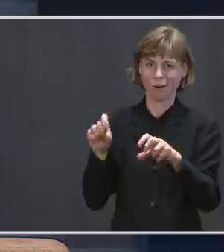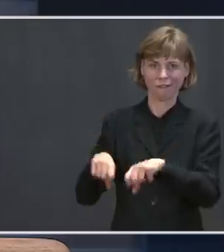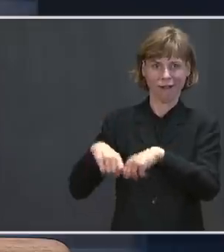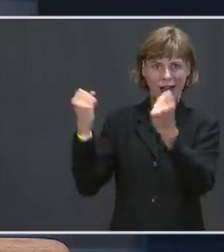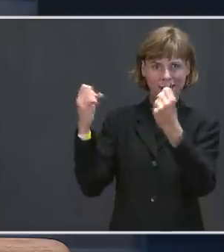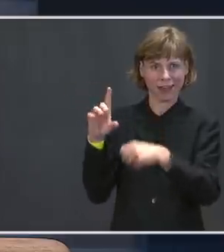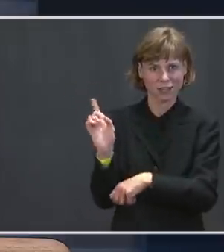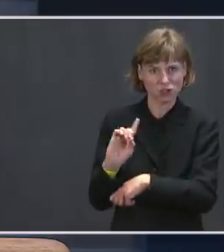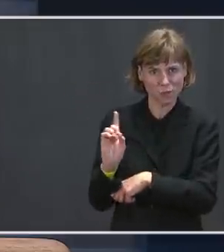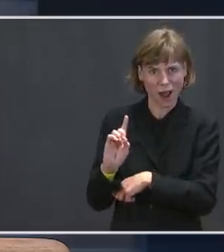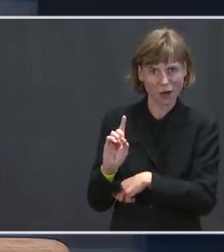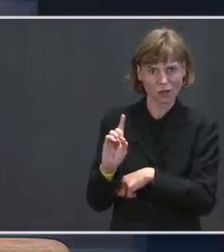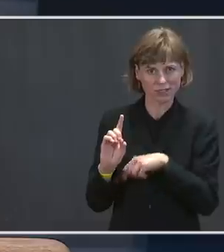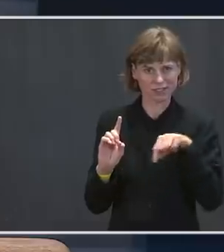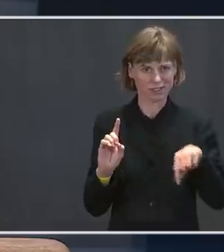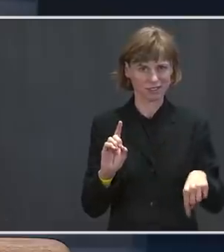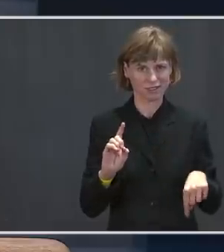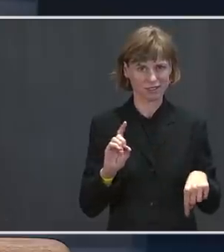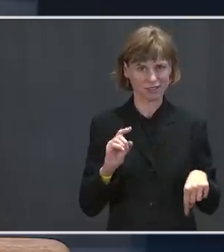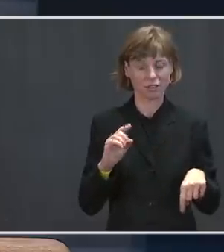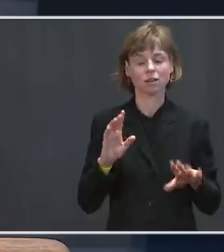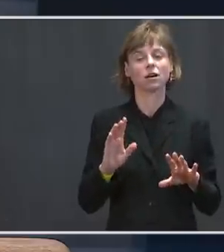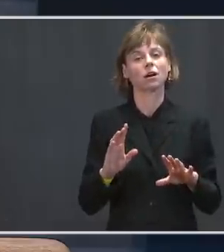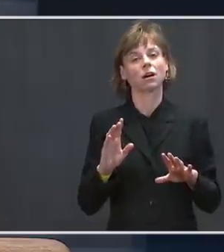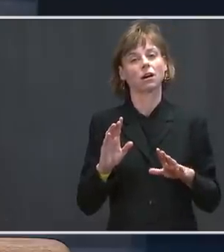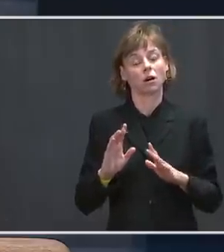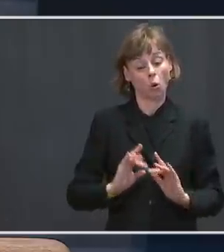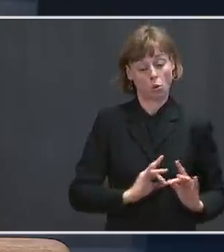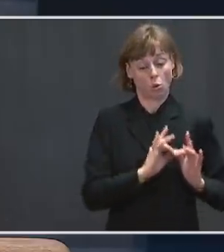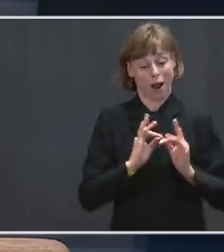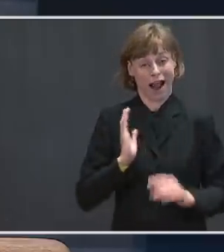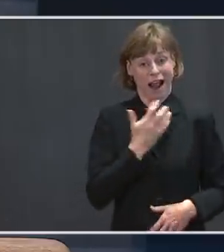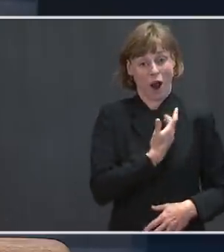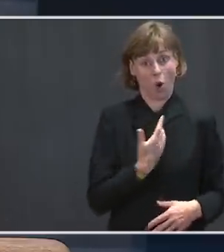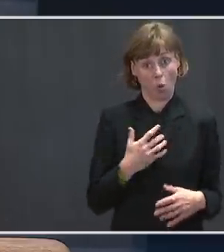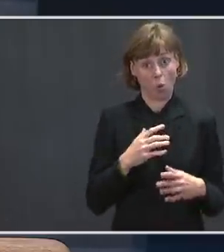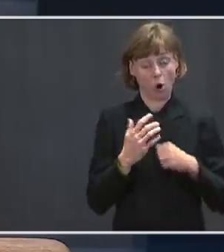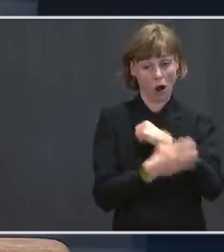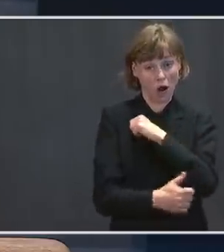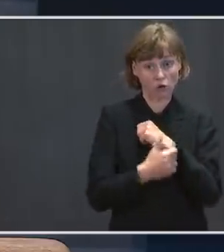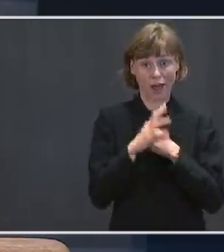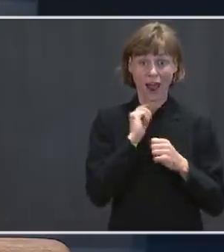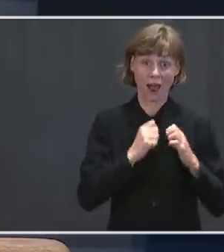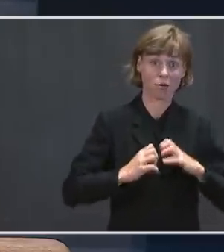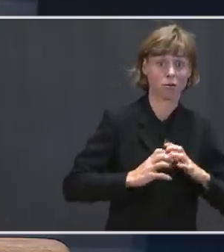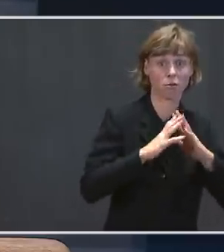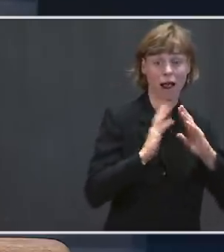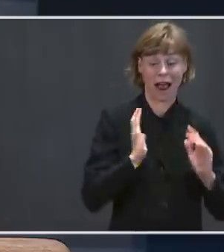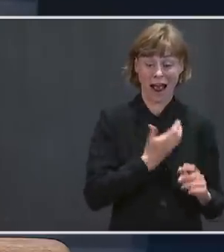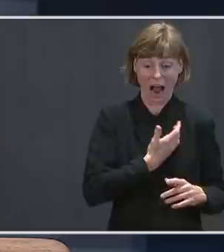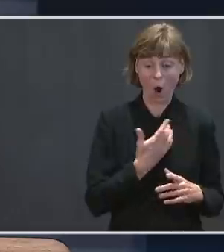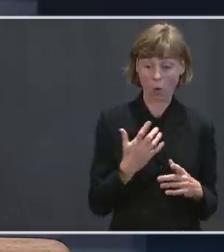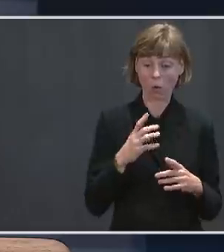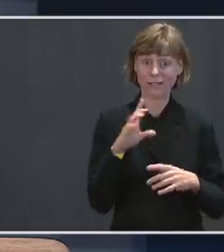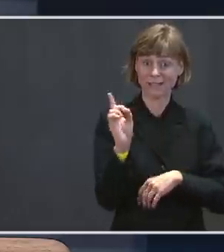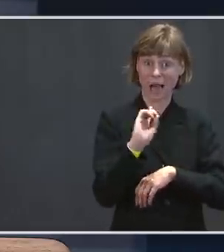Mr. Sullivan: On one hand, holding our country together, revitalizing our own democratic foundation, building more unity as President Biden has talked about,